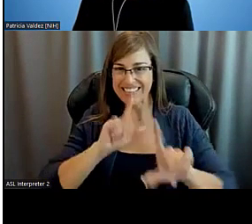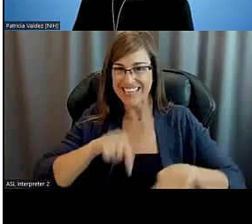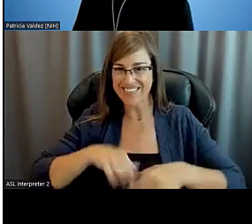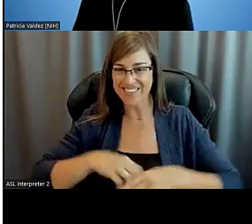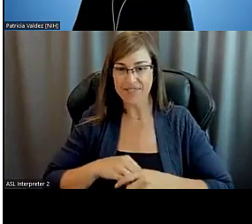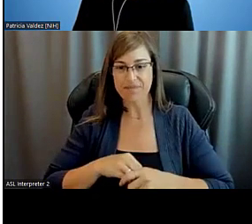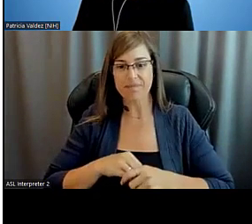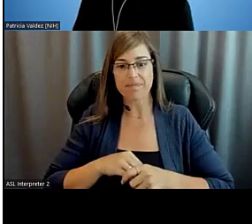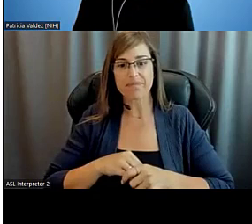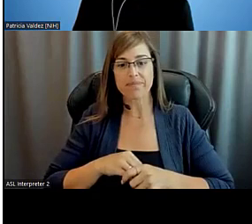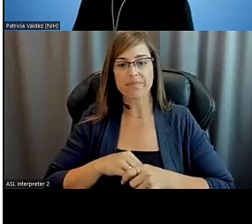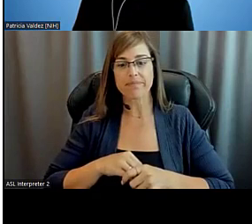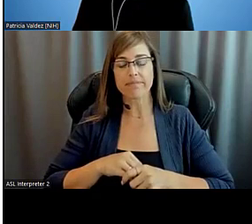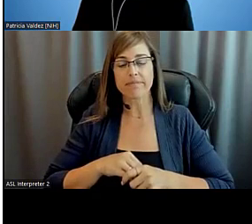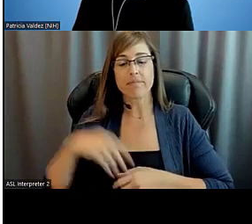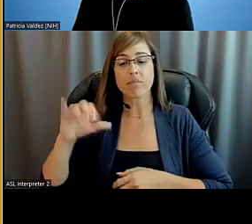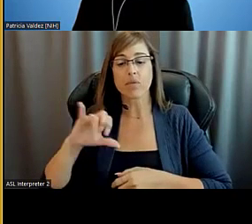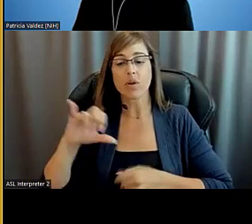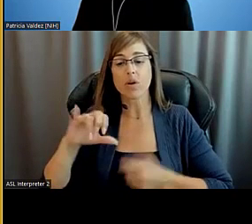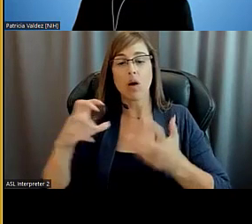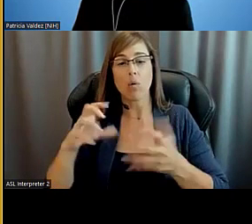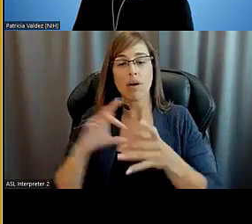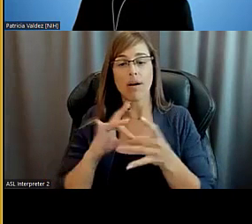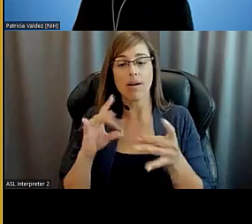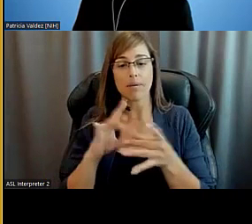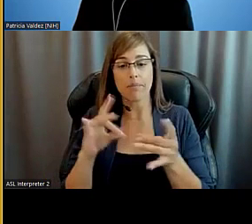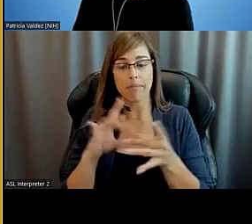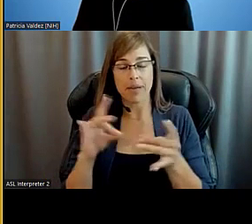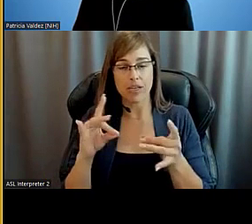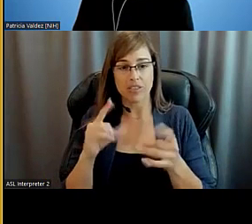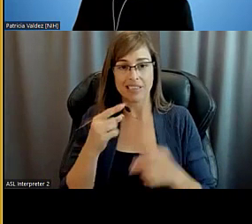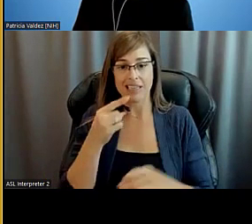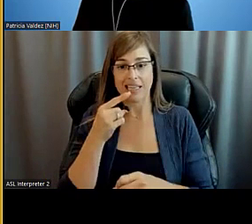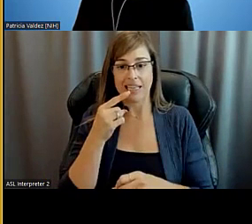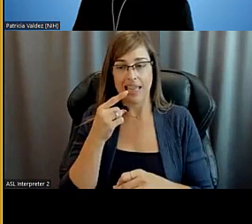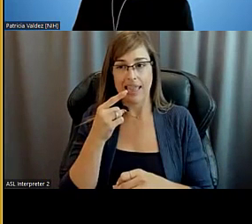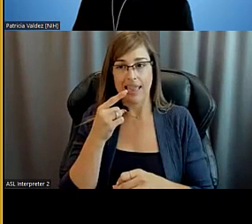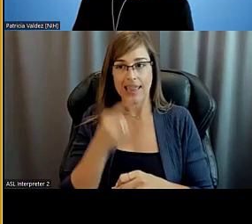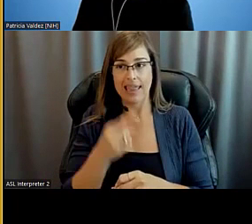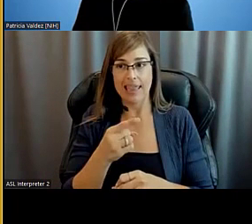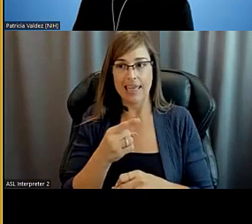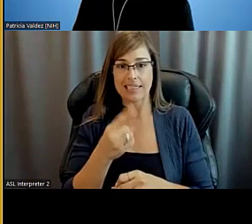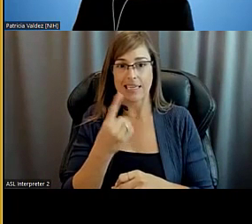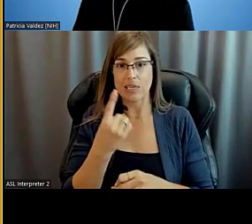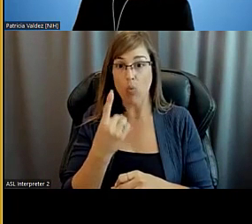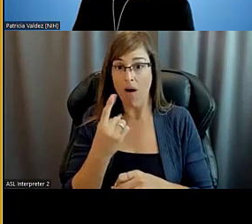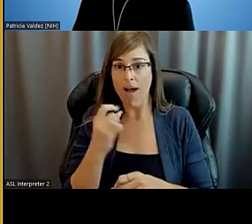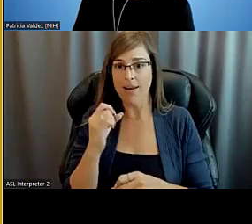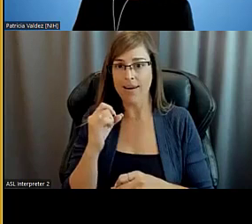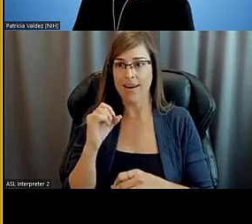and I also wanted to mention that this is one of several preconference events.